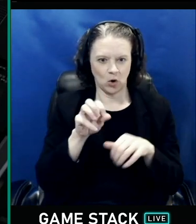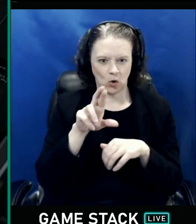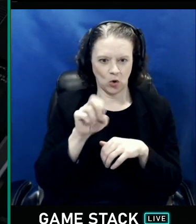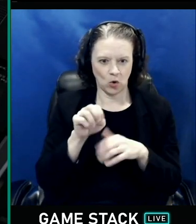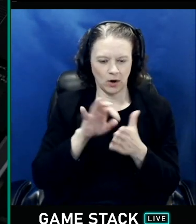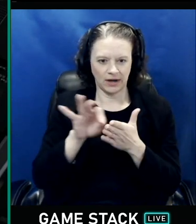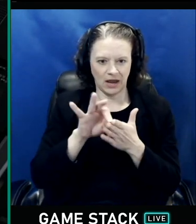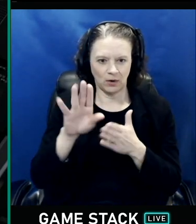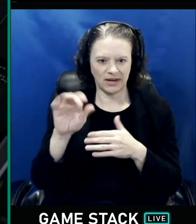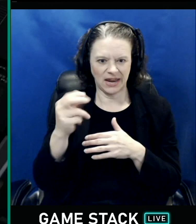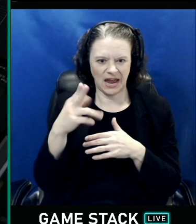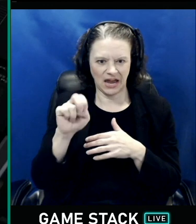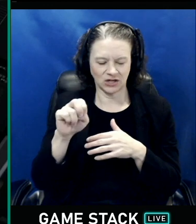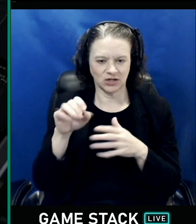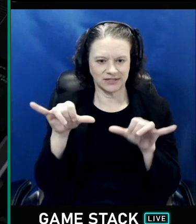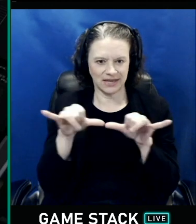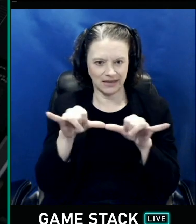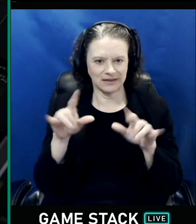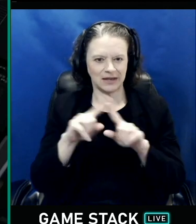but a very different memory and graphics design.